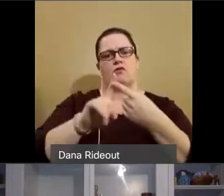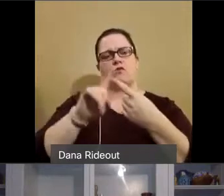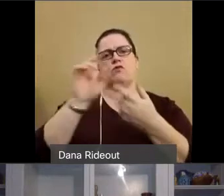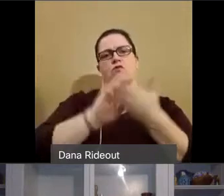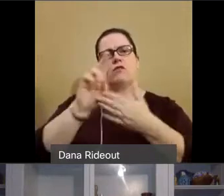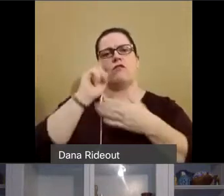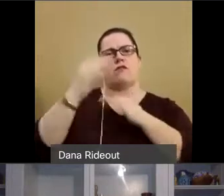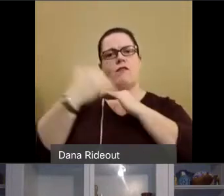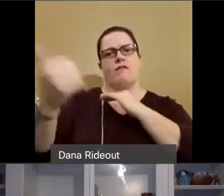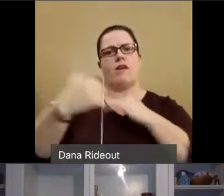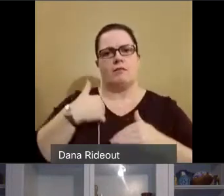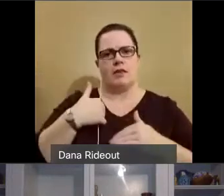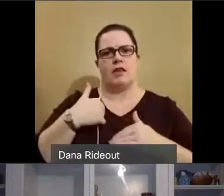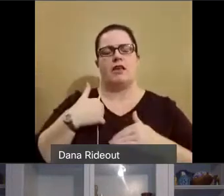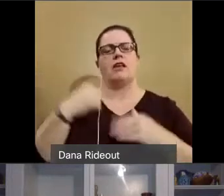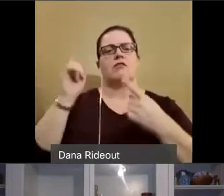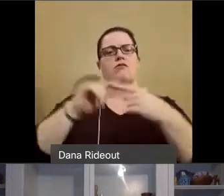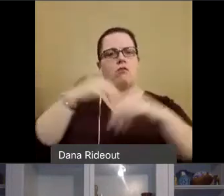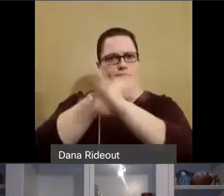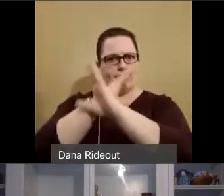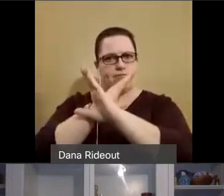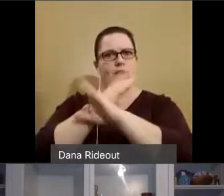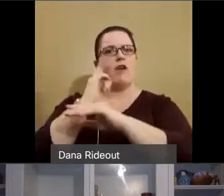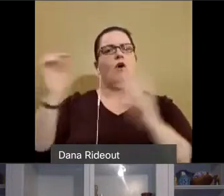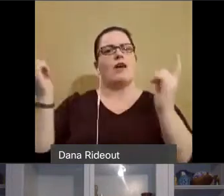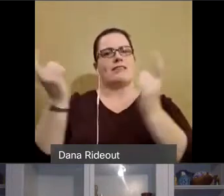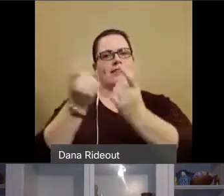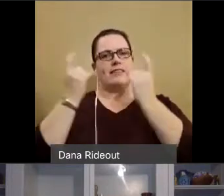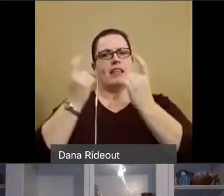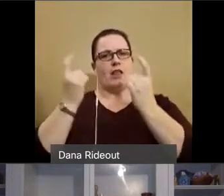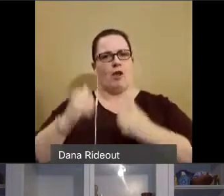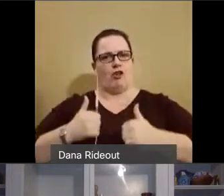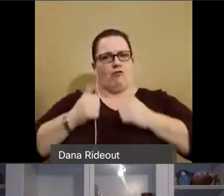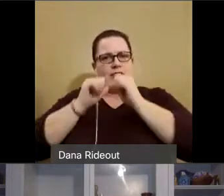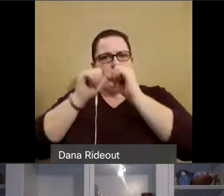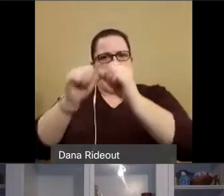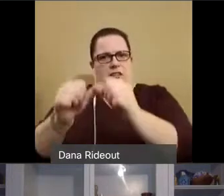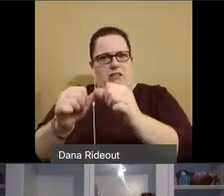A virtual event to celebrate our resilience. I just kind of like it just it's never ending.